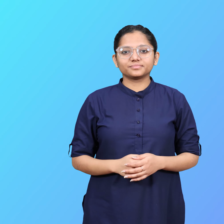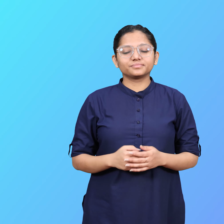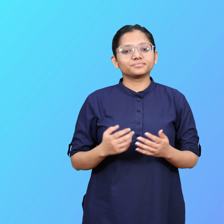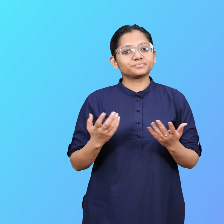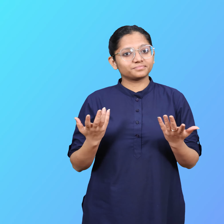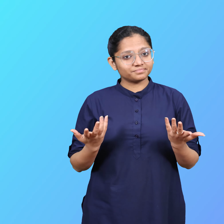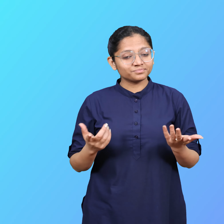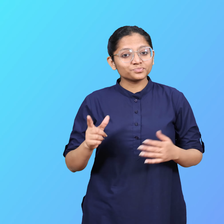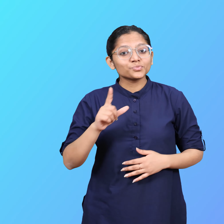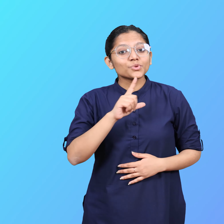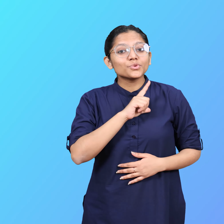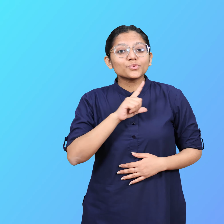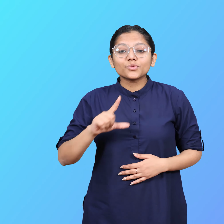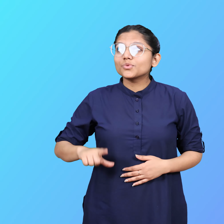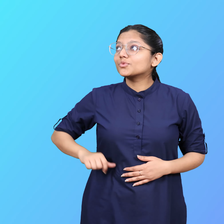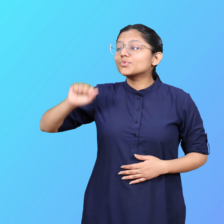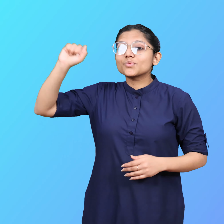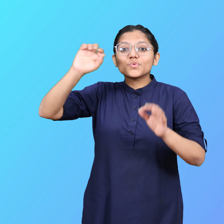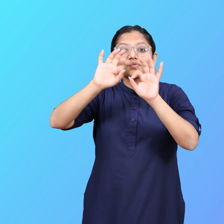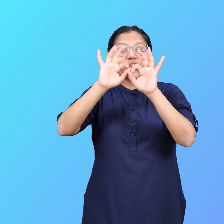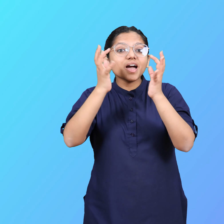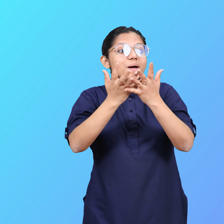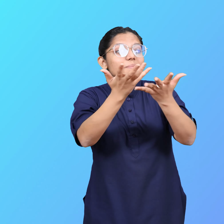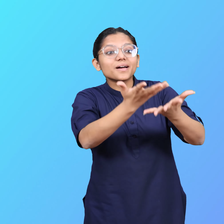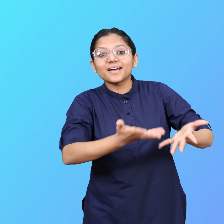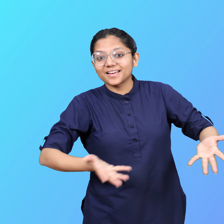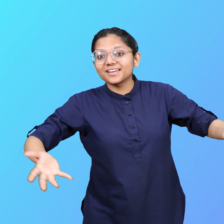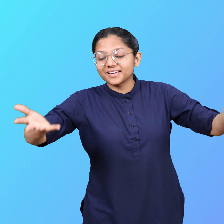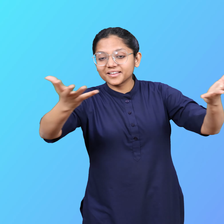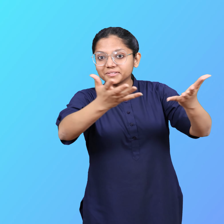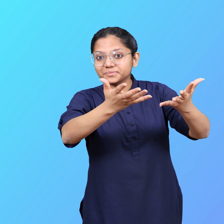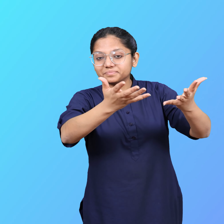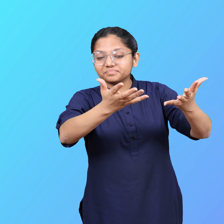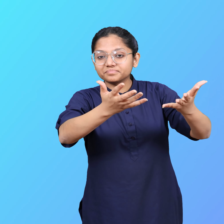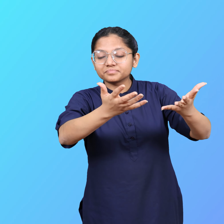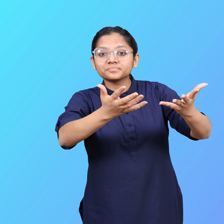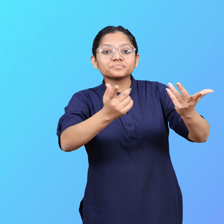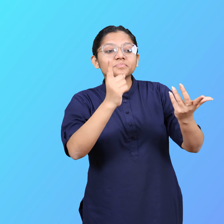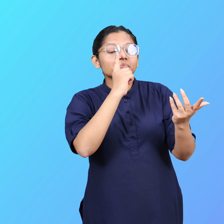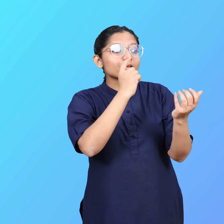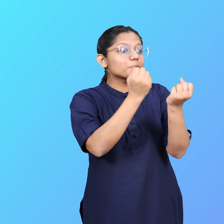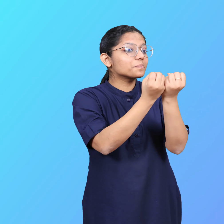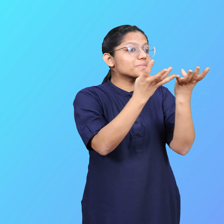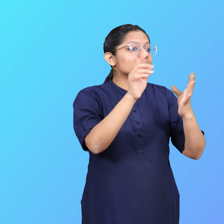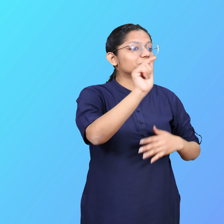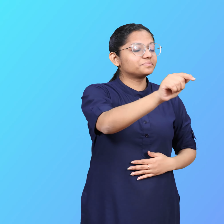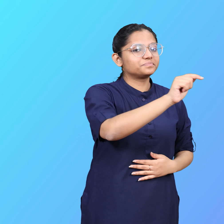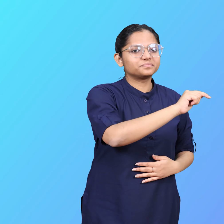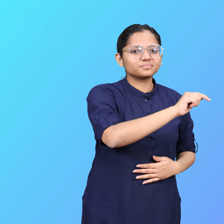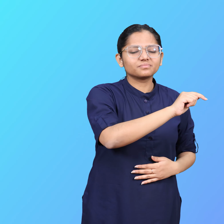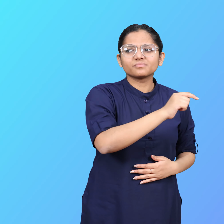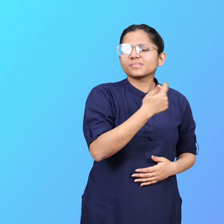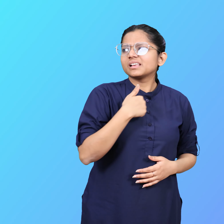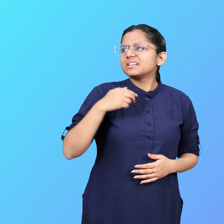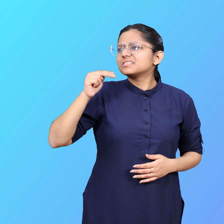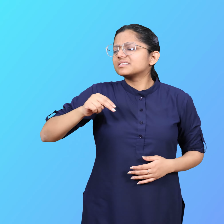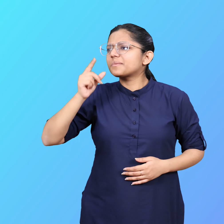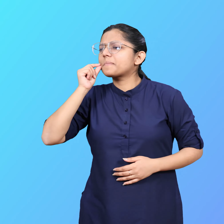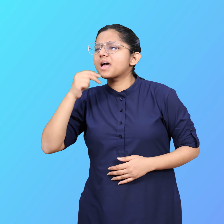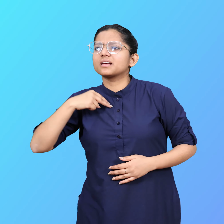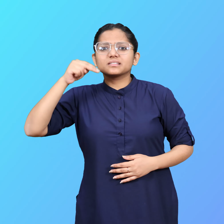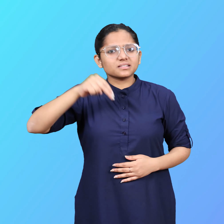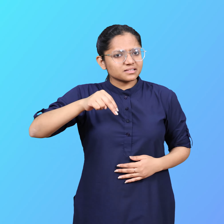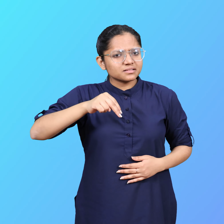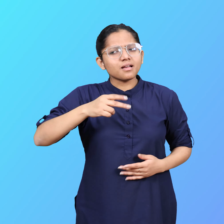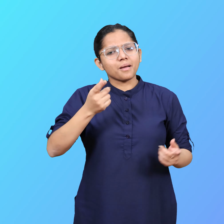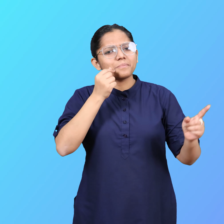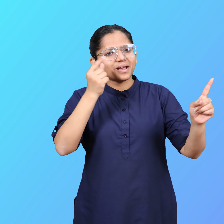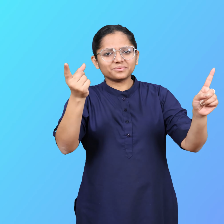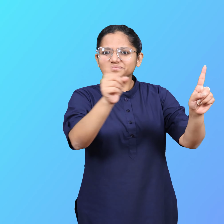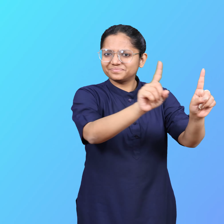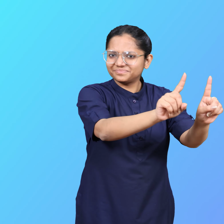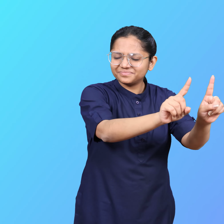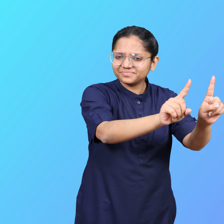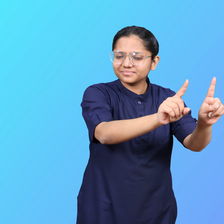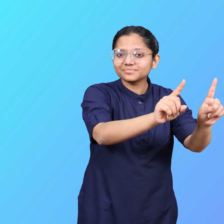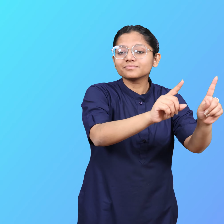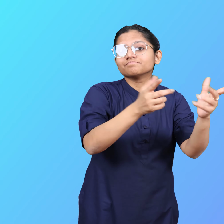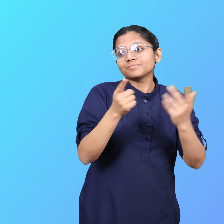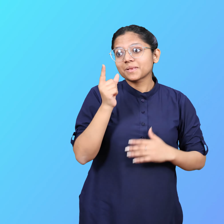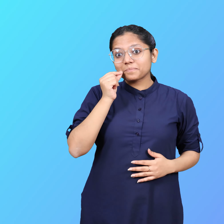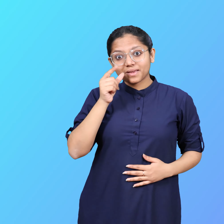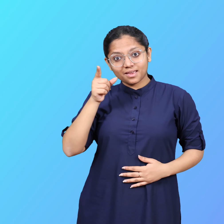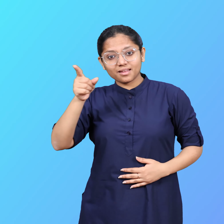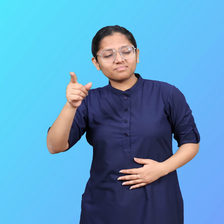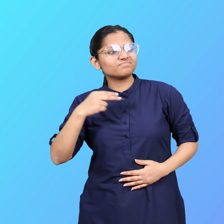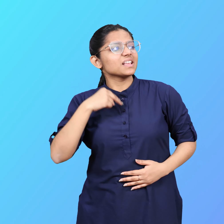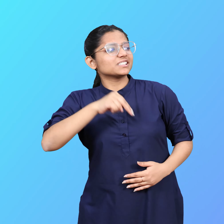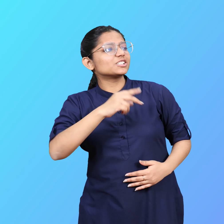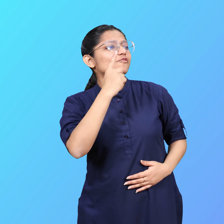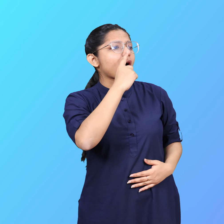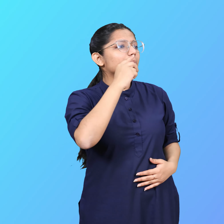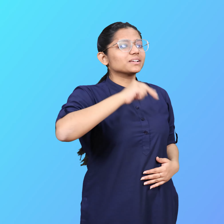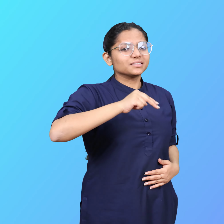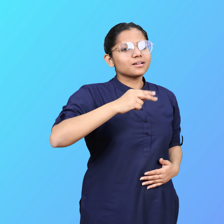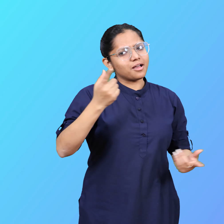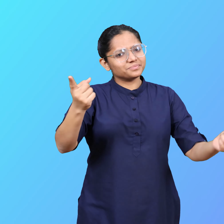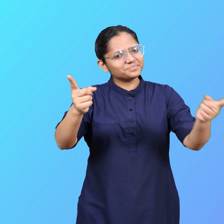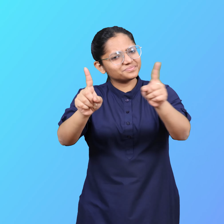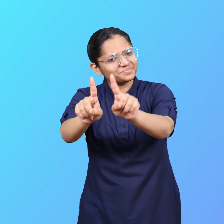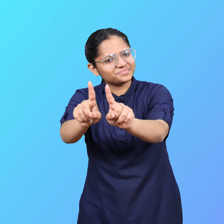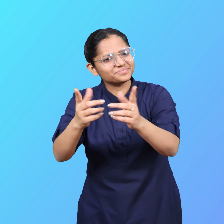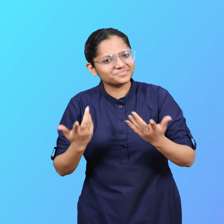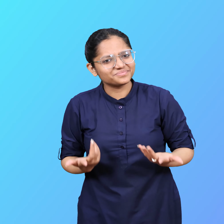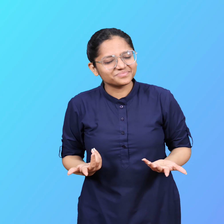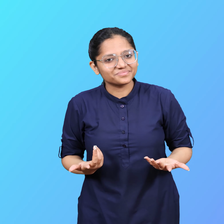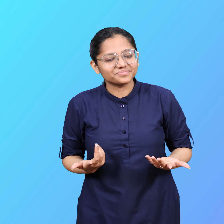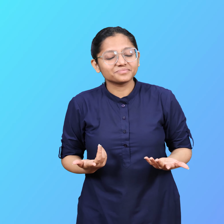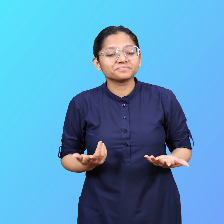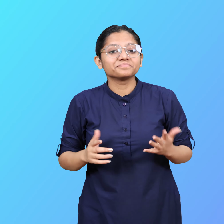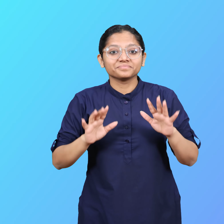But in the Lord’s family, the woman needs the man, and the man needs the woman.